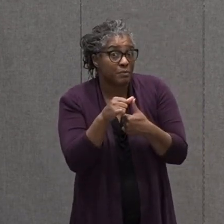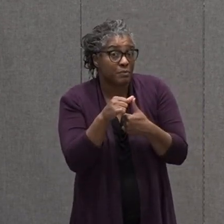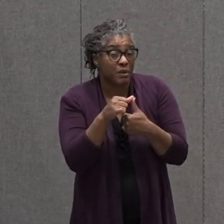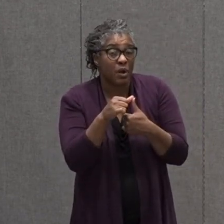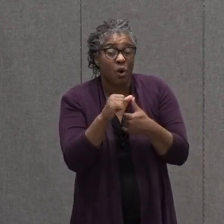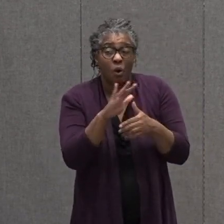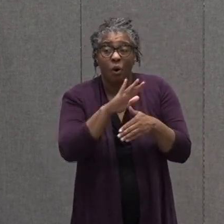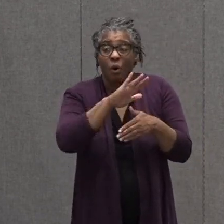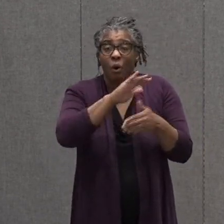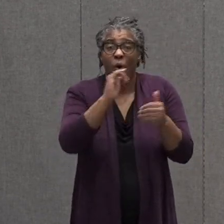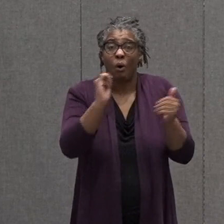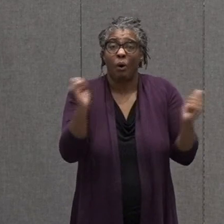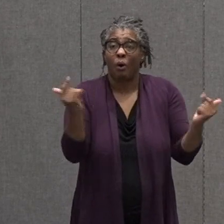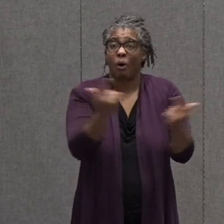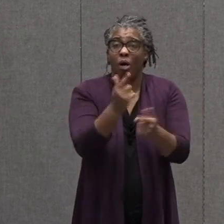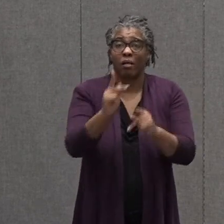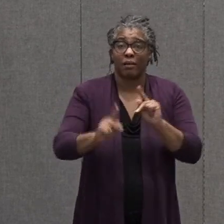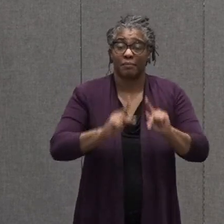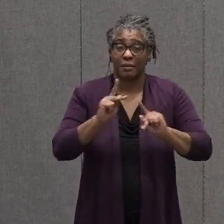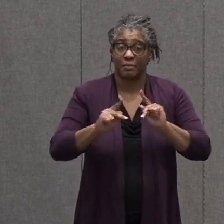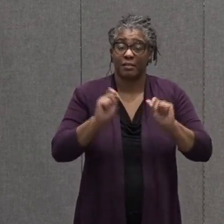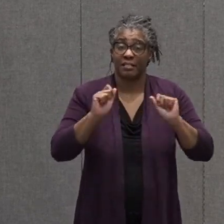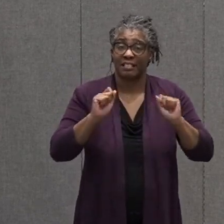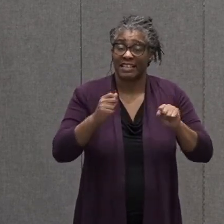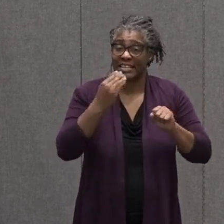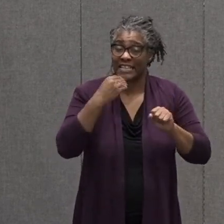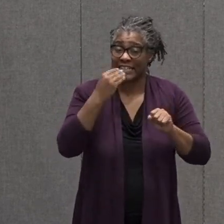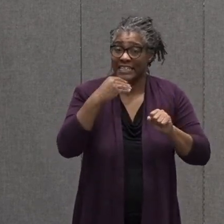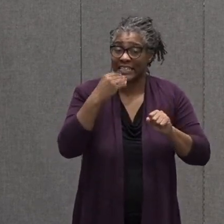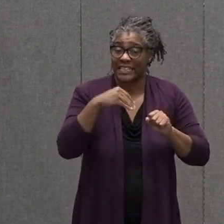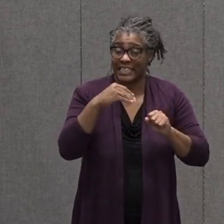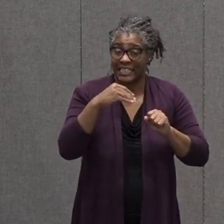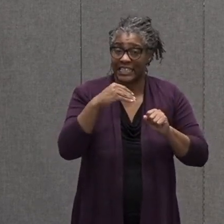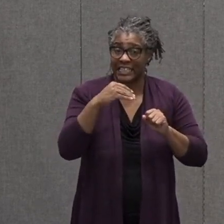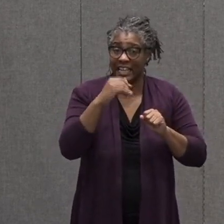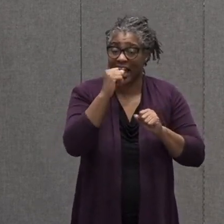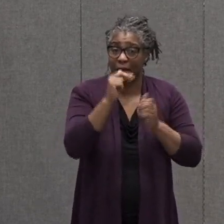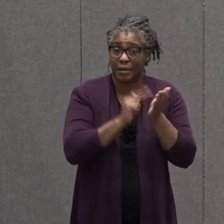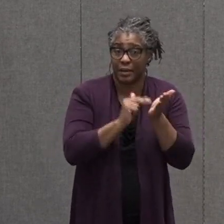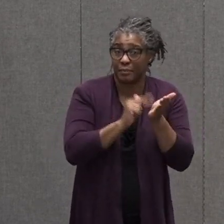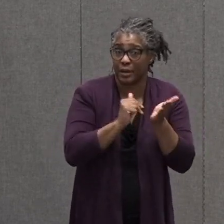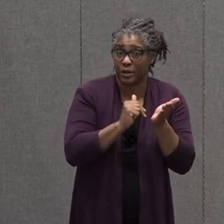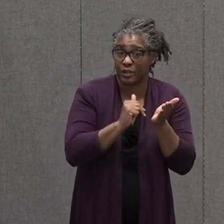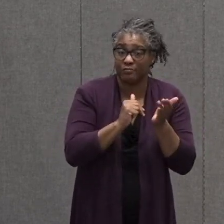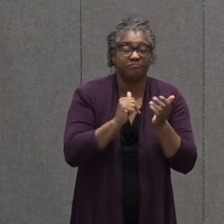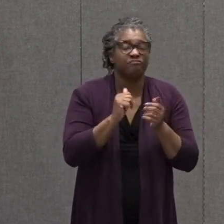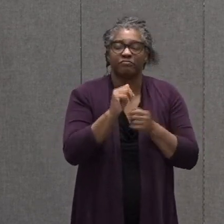This yummy snack could also be made with almond butter, if you are able to have other nuts,